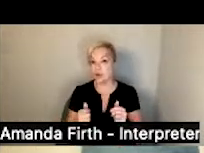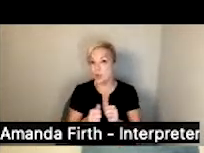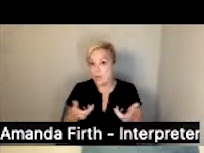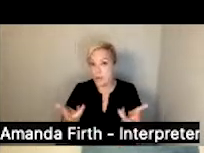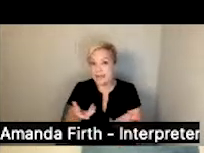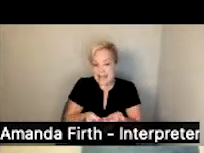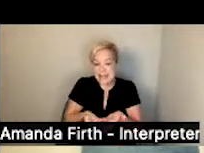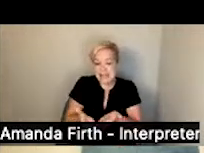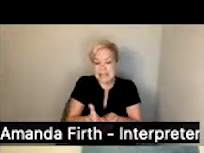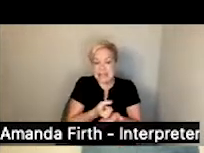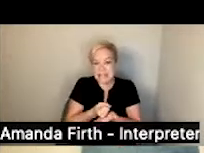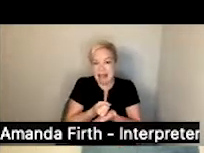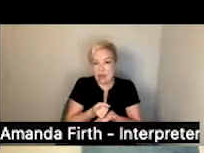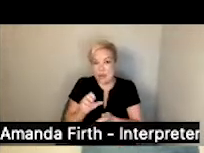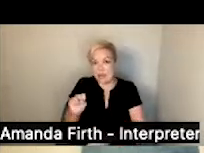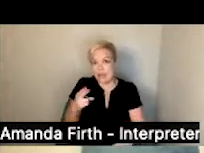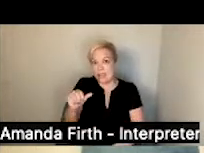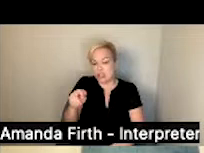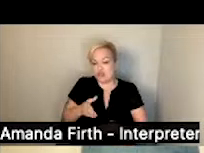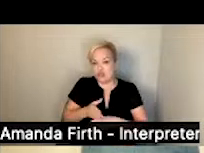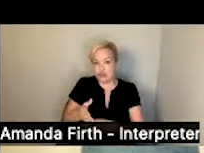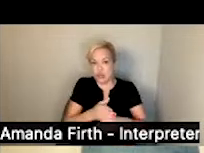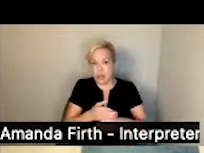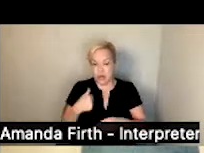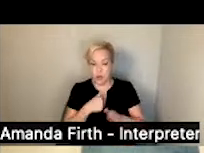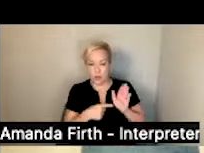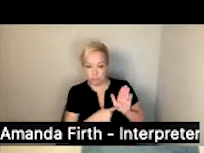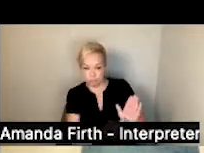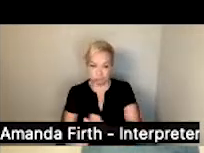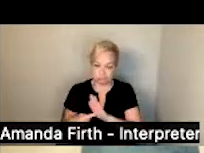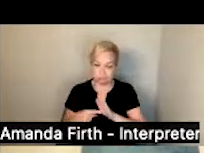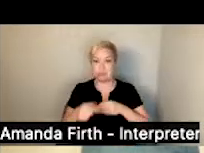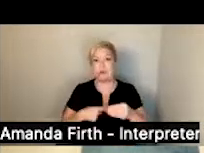tool, and one that has since gained a bigger platform in the art world with, for instance,